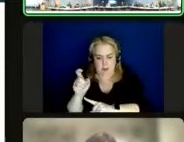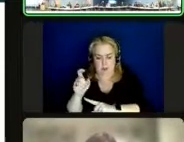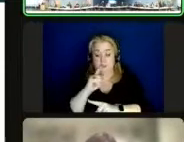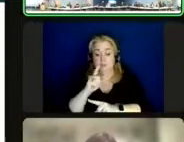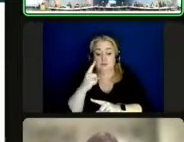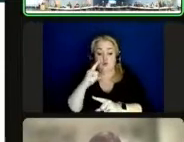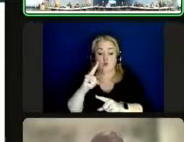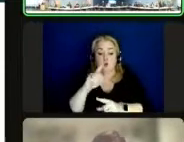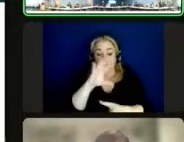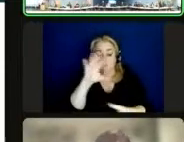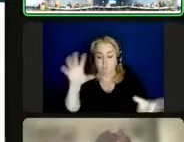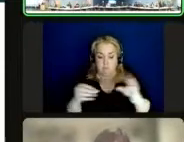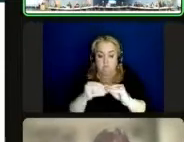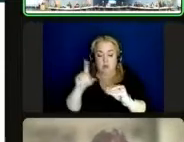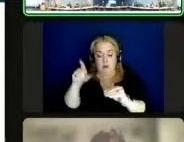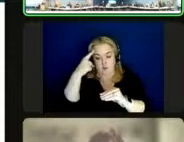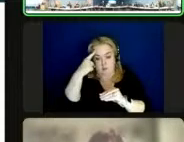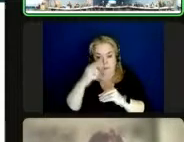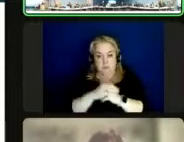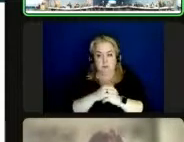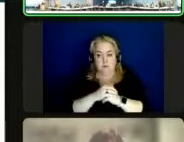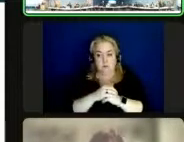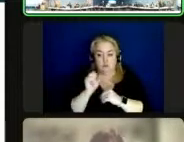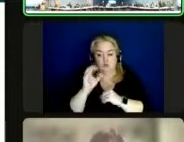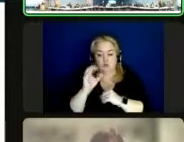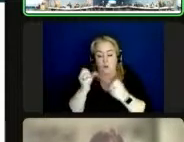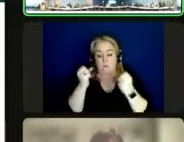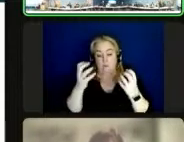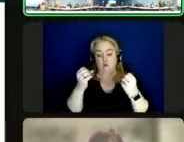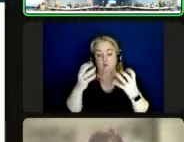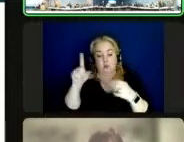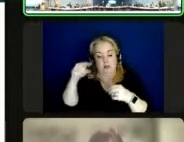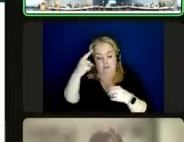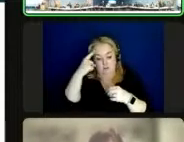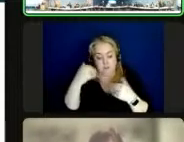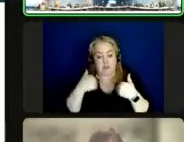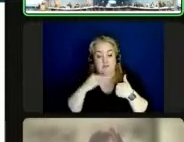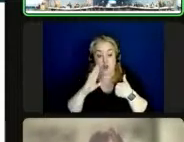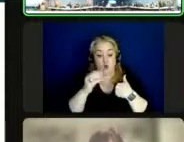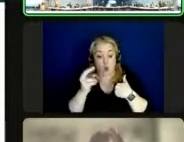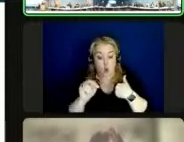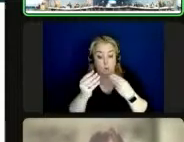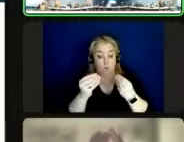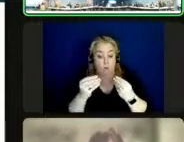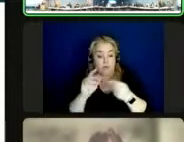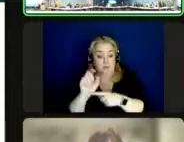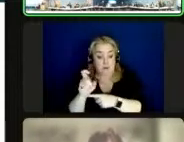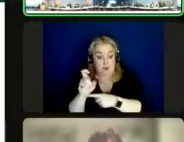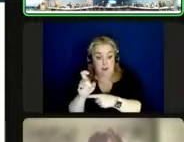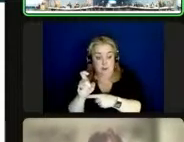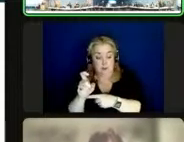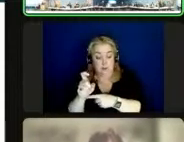JUST FOR A SINGLE GOVERNMENT. IT'S NOT THROUGH THE TAXES THAT SALEM IMPOSES.